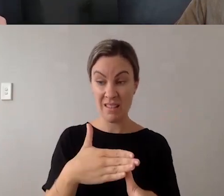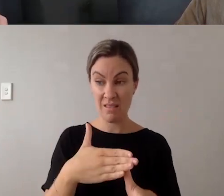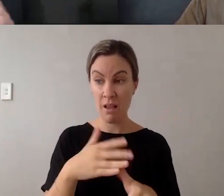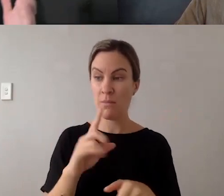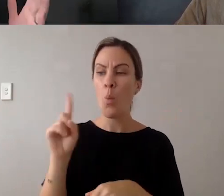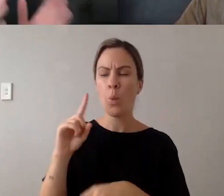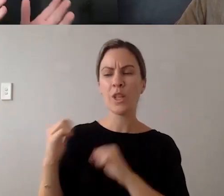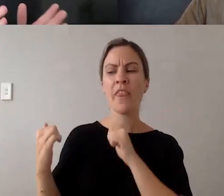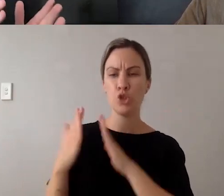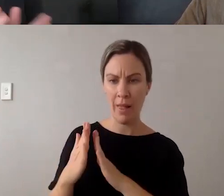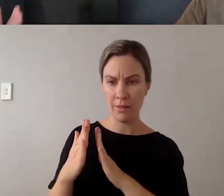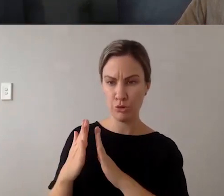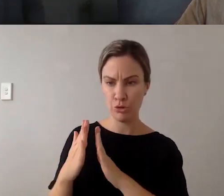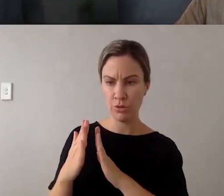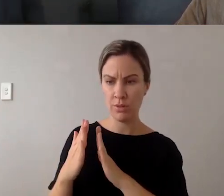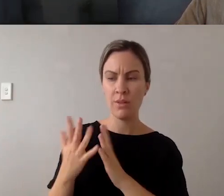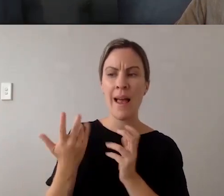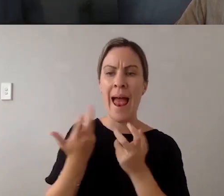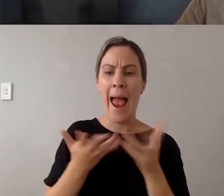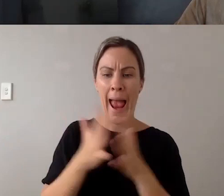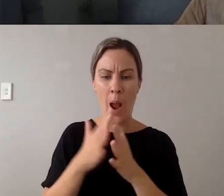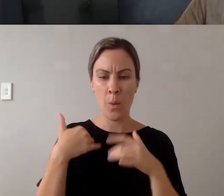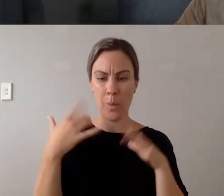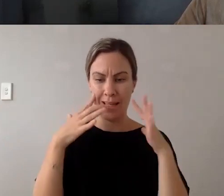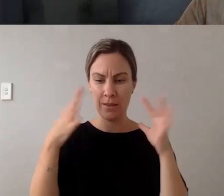be clear that we have to make some decisions here. We may have to cut